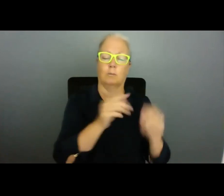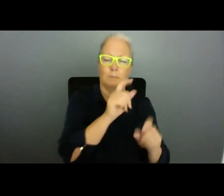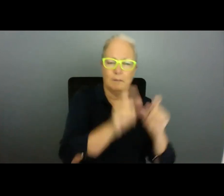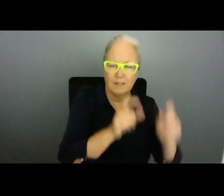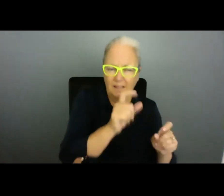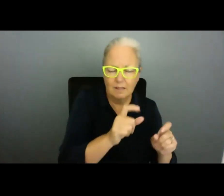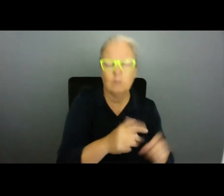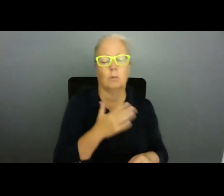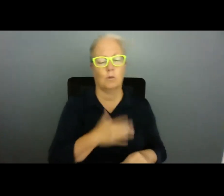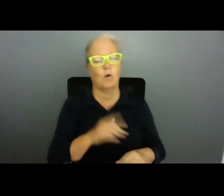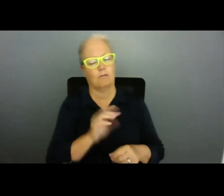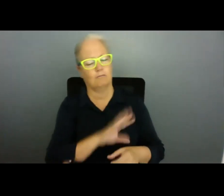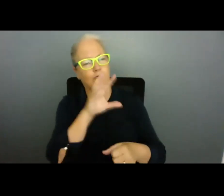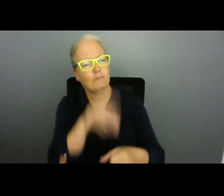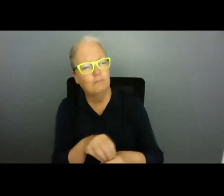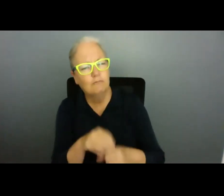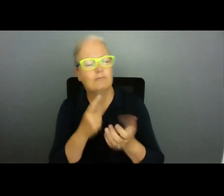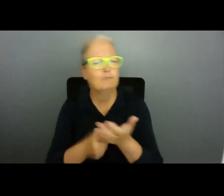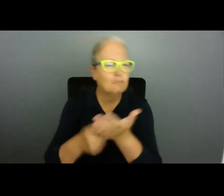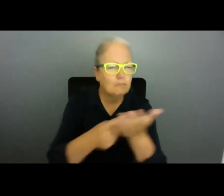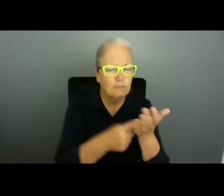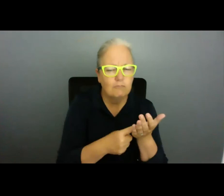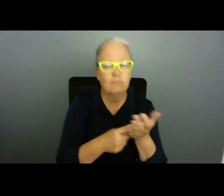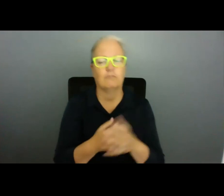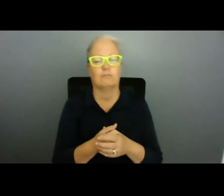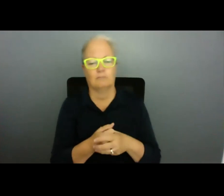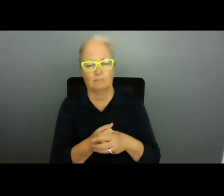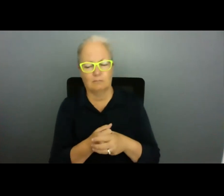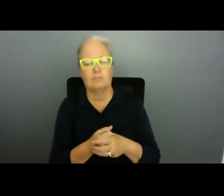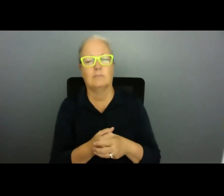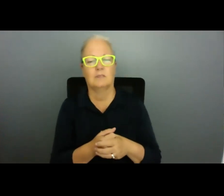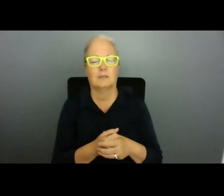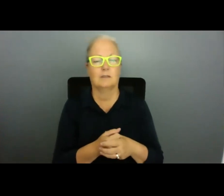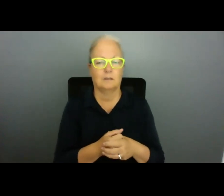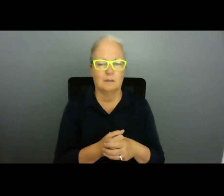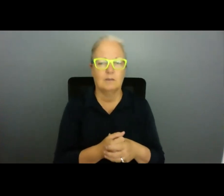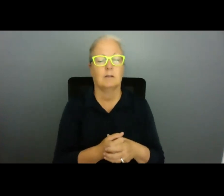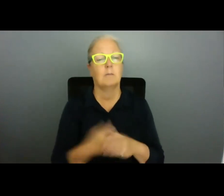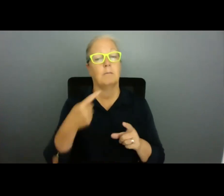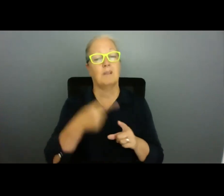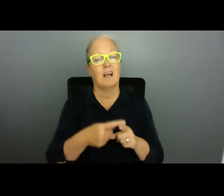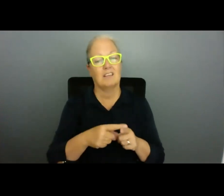un system such as ecosoc and all its subsidiary bodies and also the general assembly